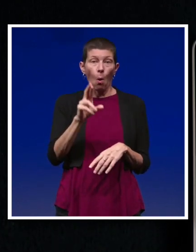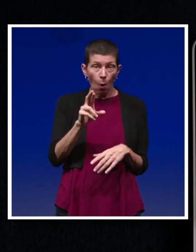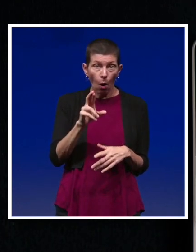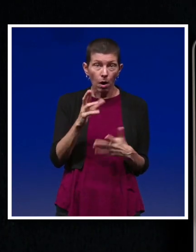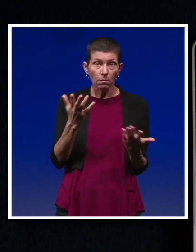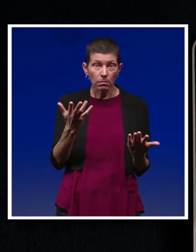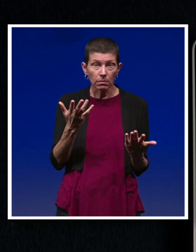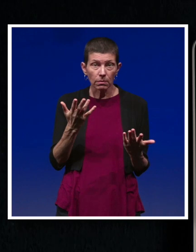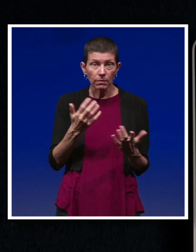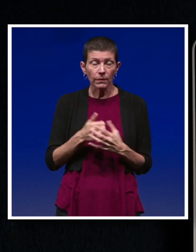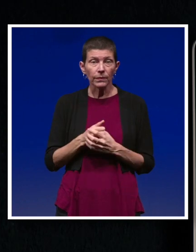Or...